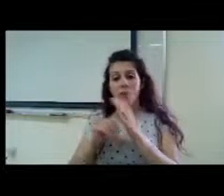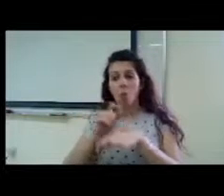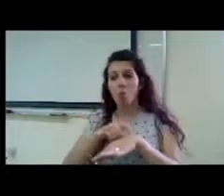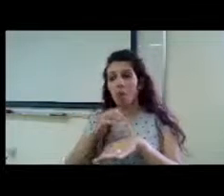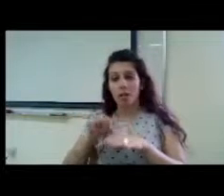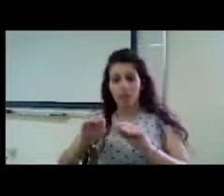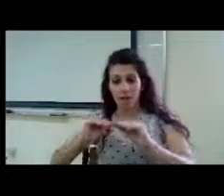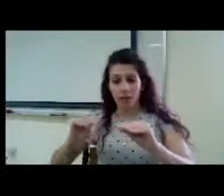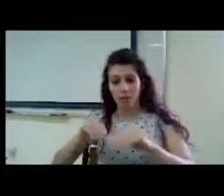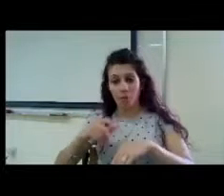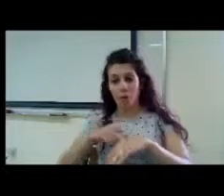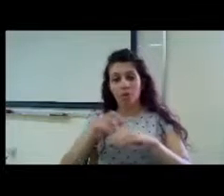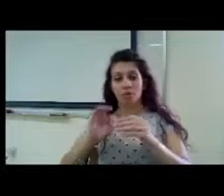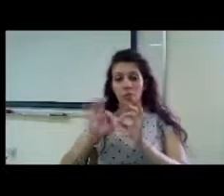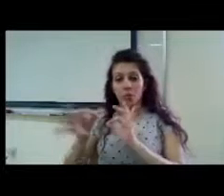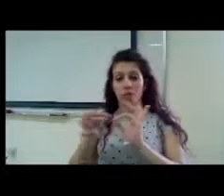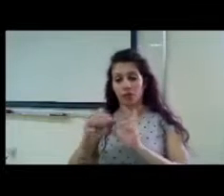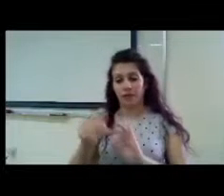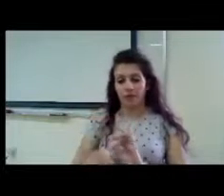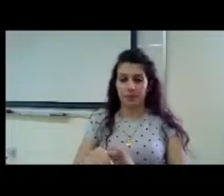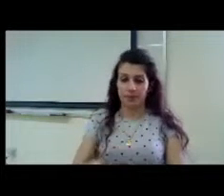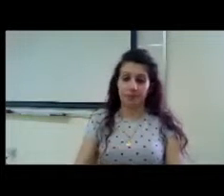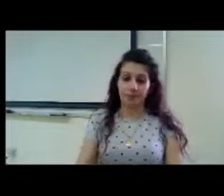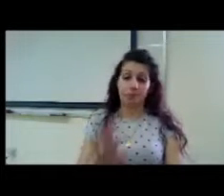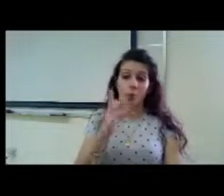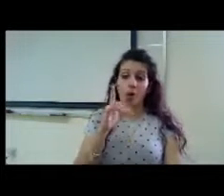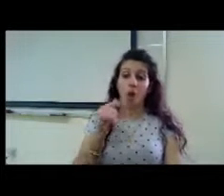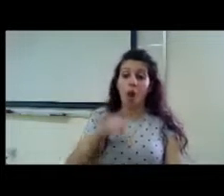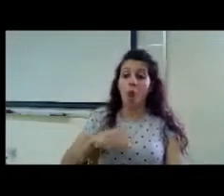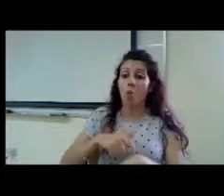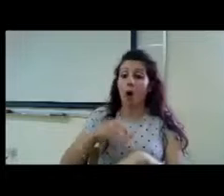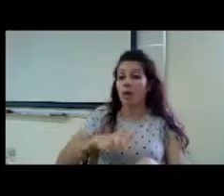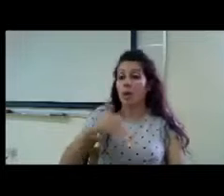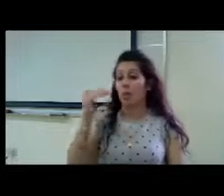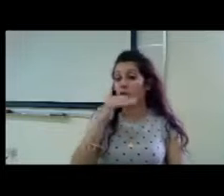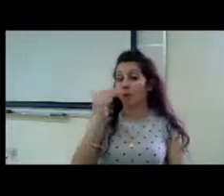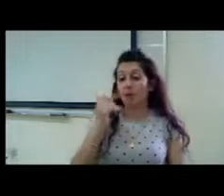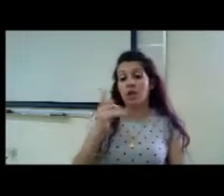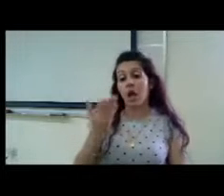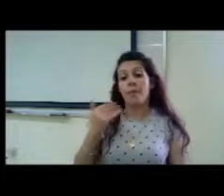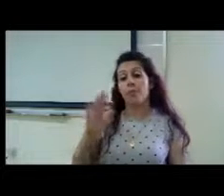not mean that all problems were solved but we have noticed that that the